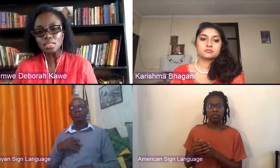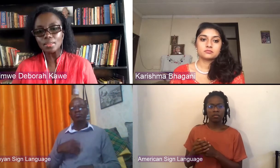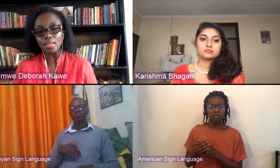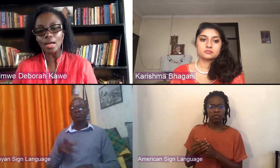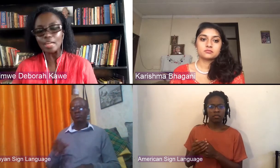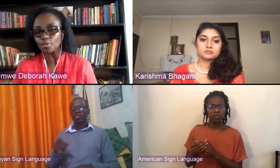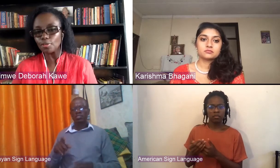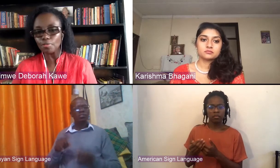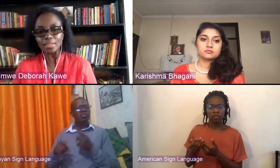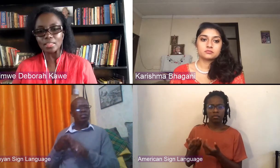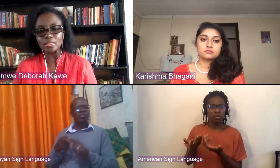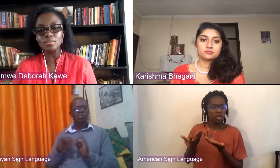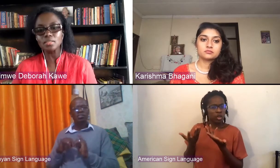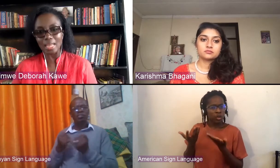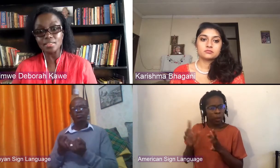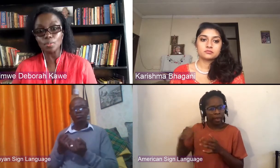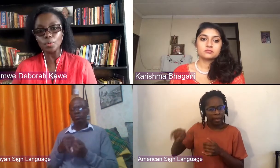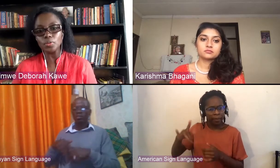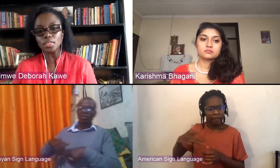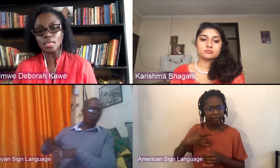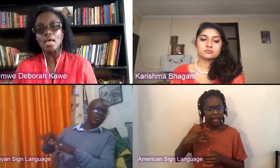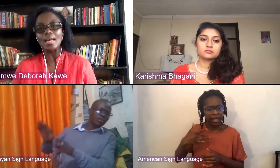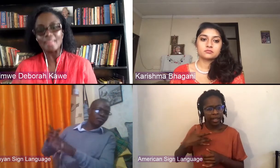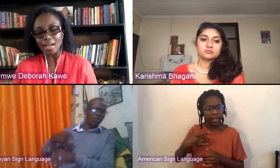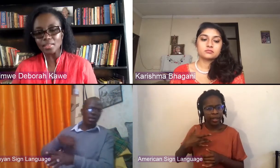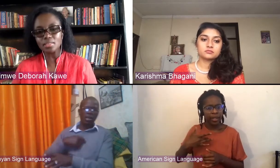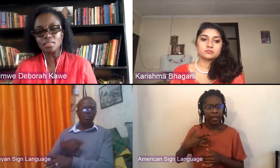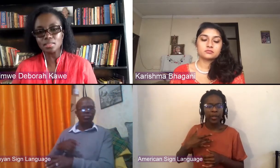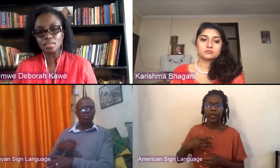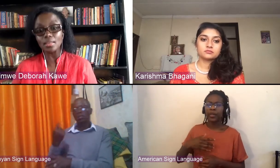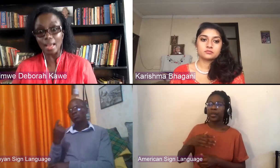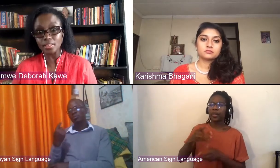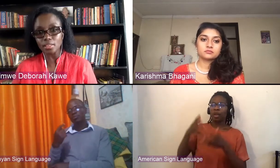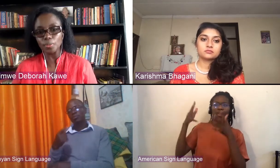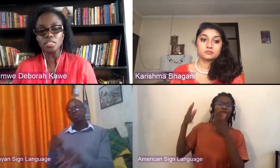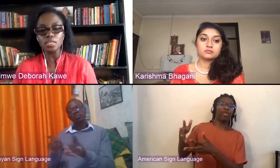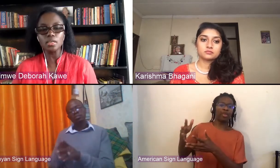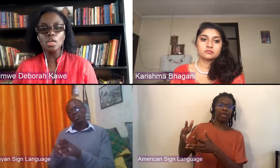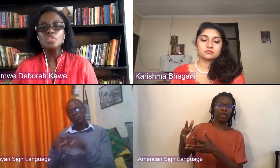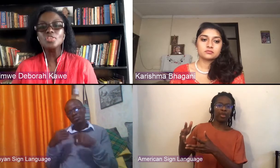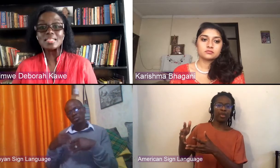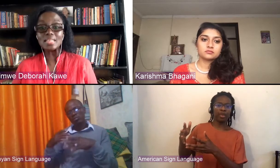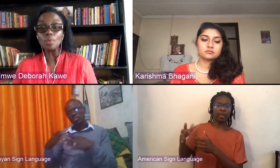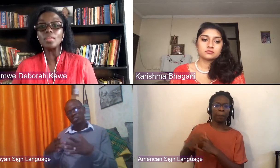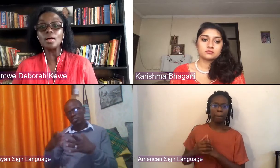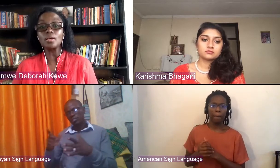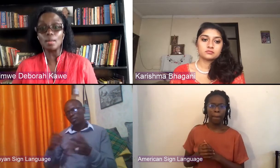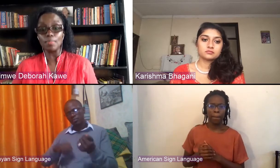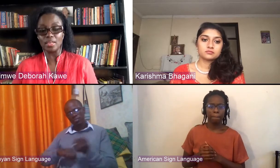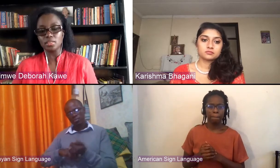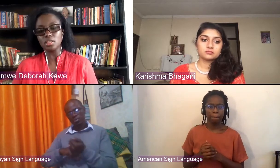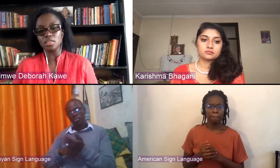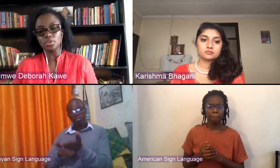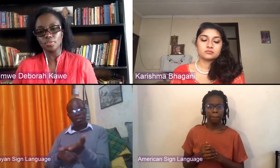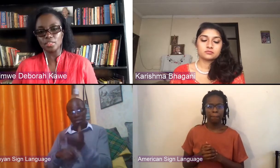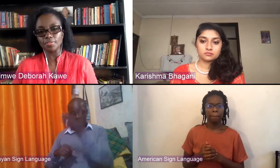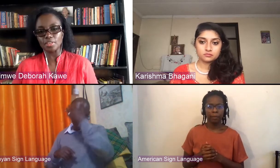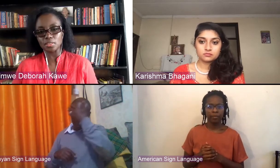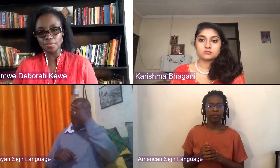the kind of work that it had supported and the artists that they had supported. So that's how the Kampala International Theater Festival